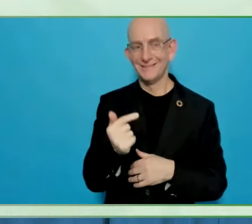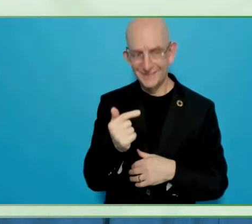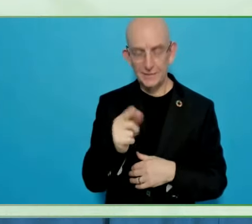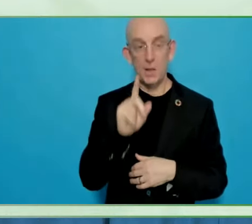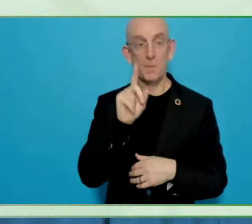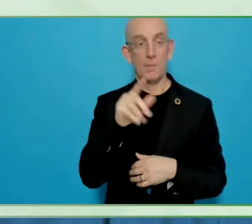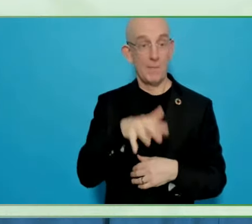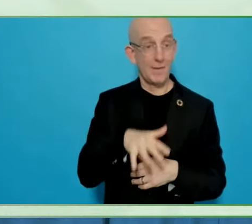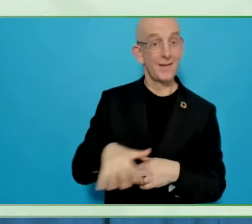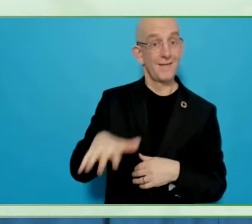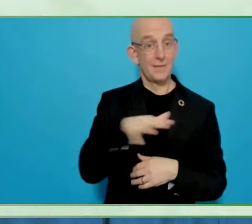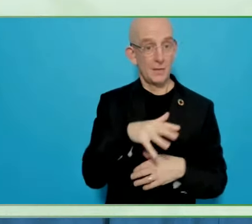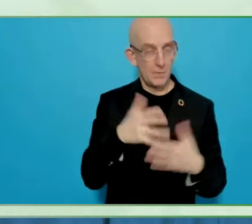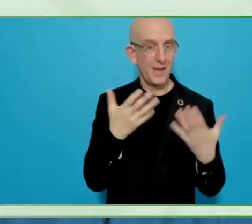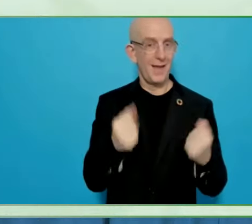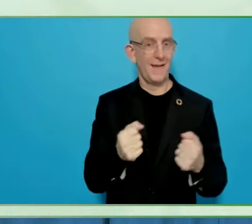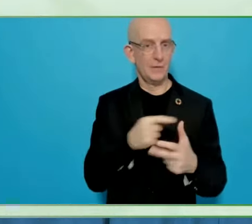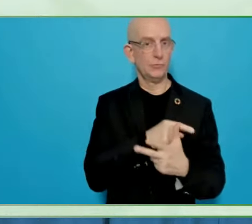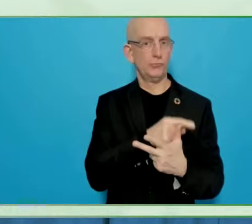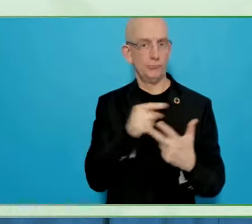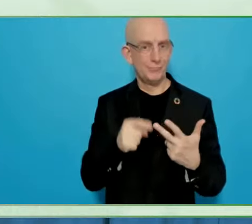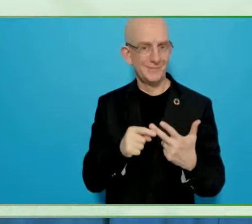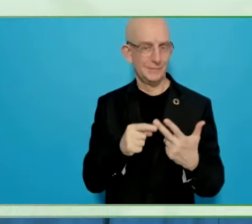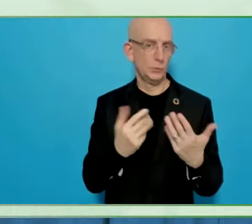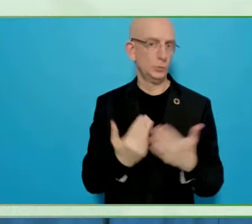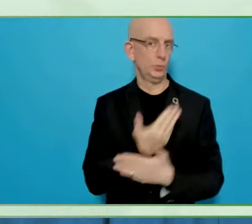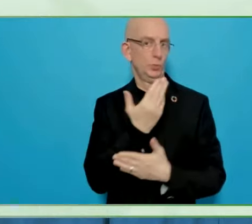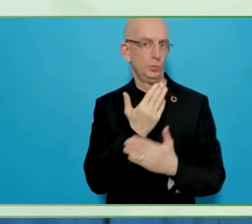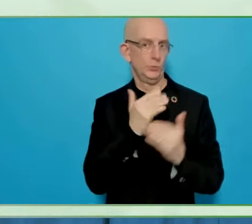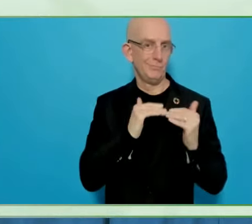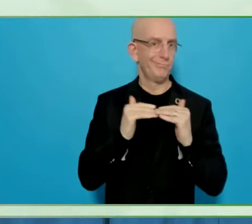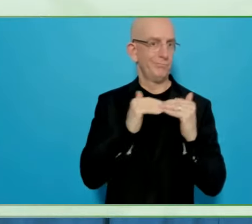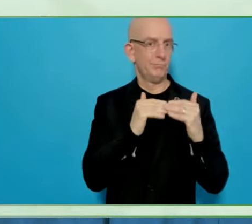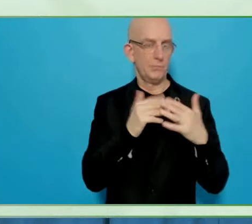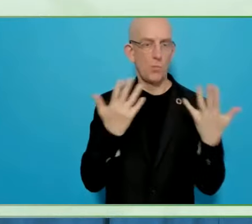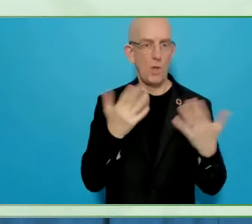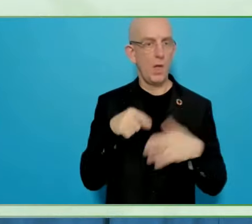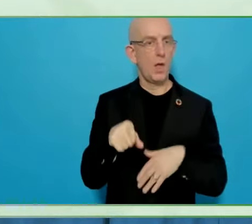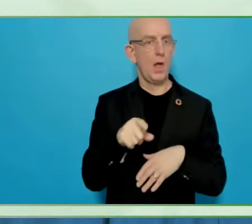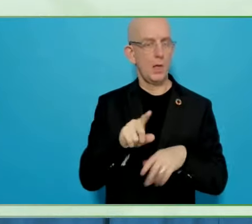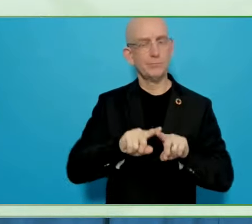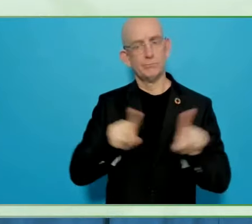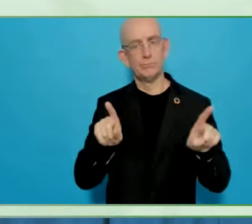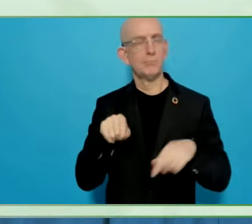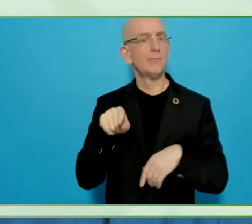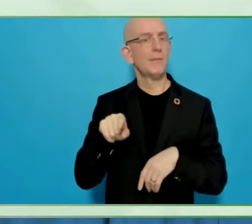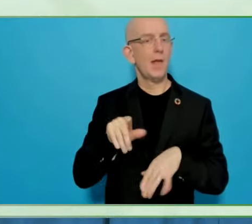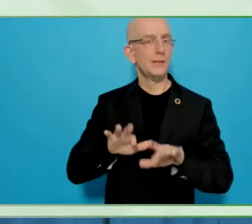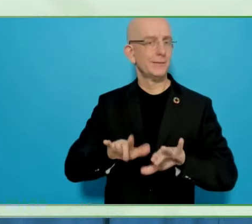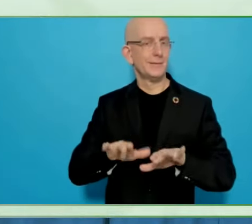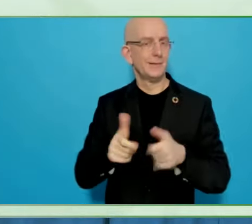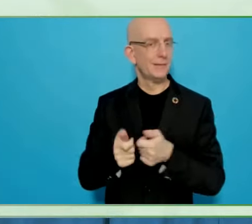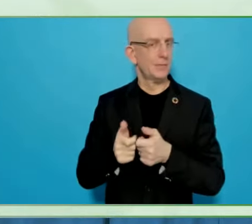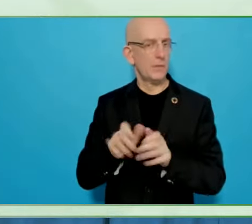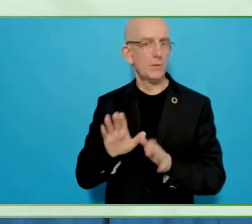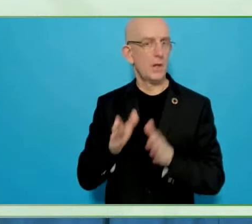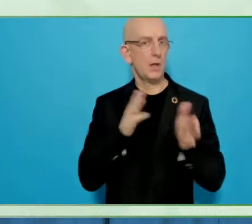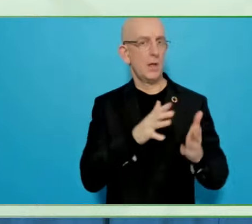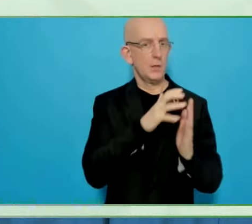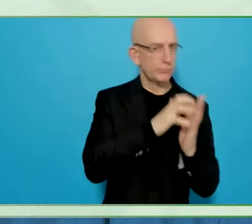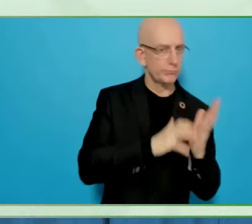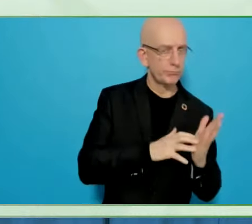To finish, to give you some practical information the contract